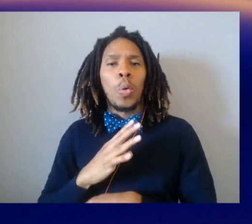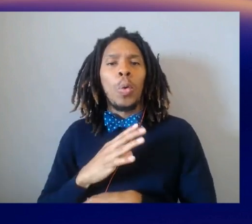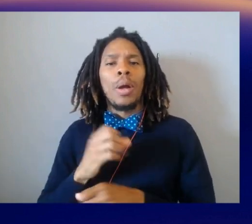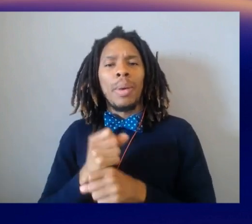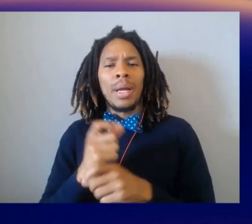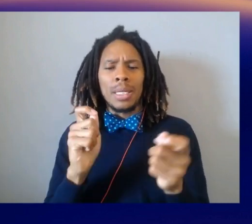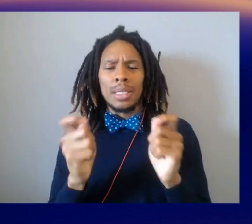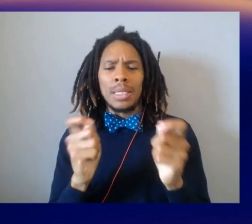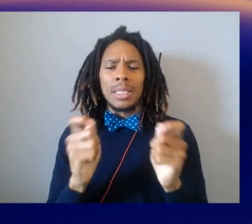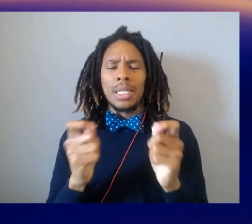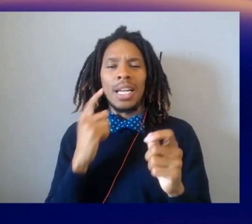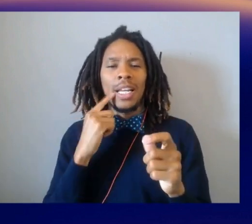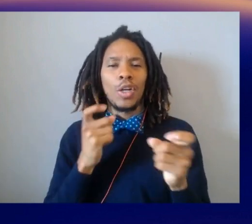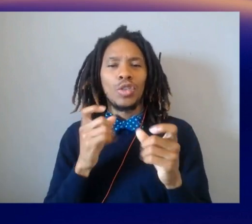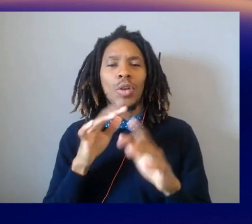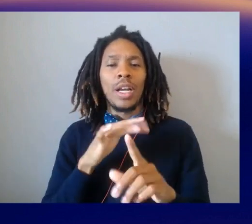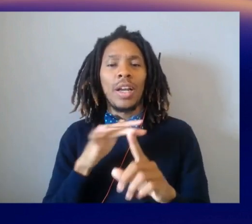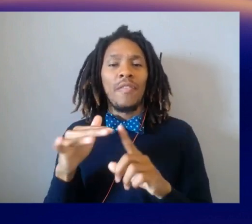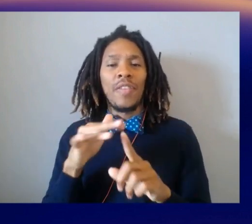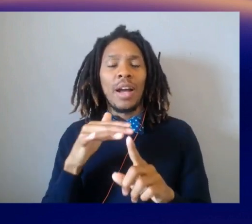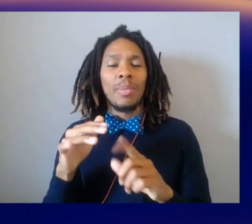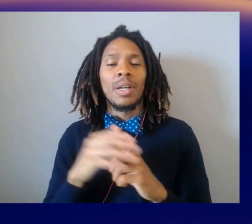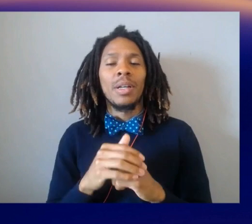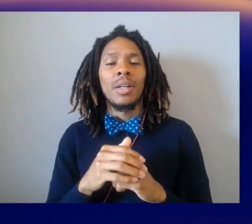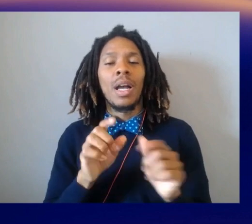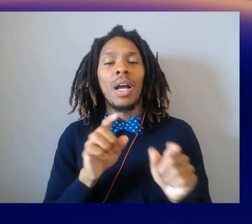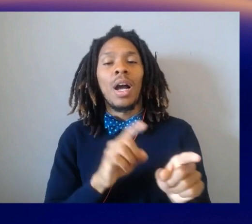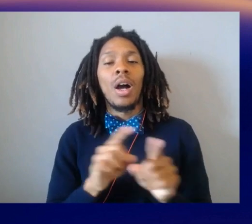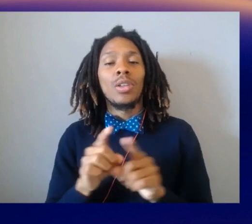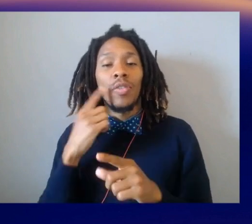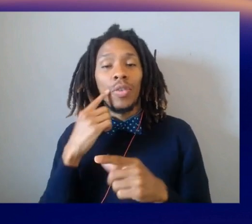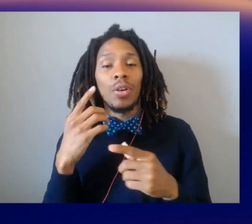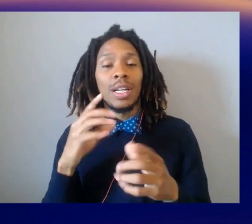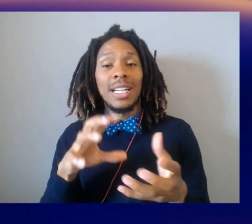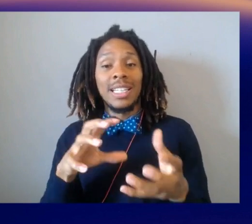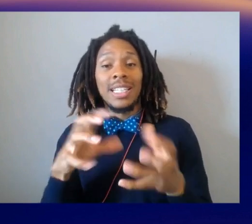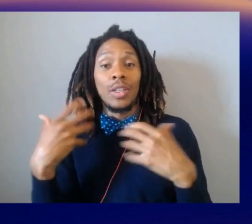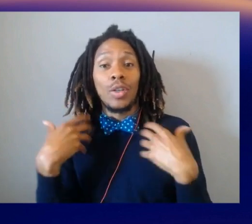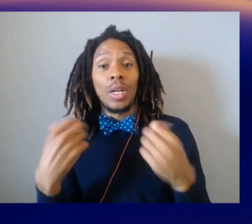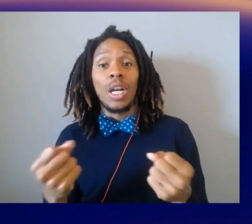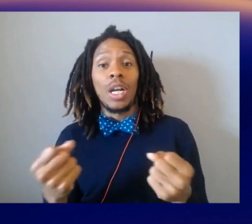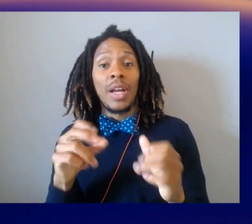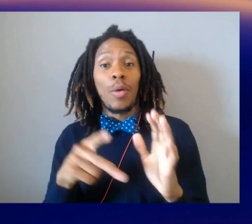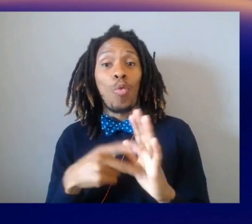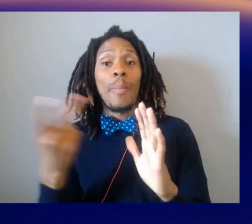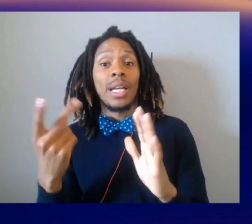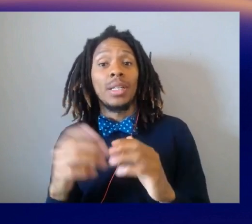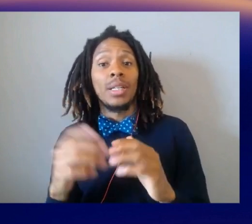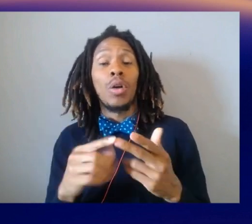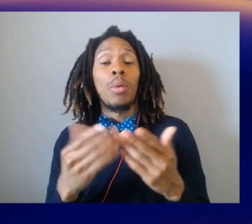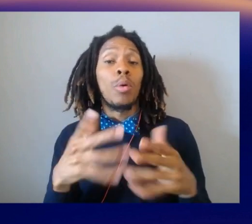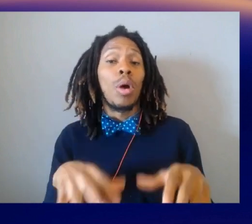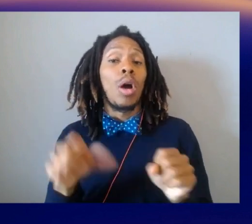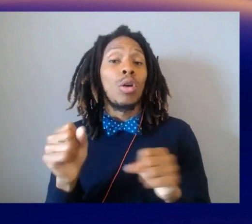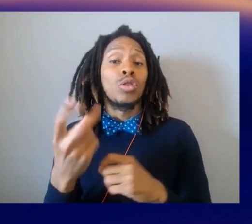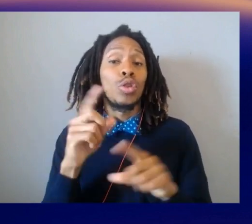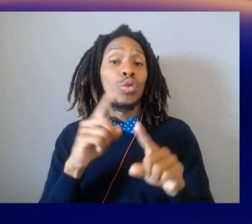and controlled environments. I can also use this for maybe disaster recovery and replication, right? Yeah. Maybe you want to host it in two different regions,